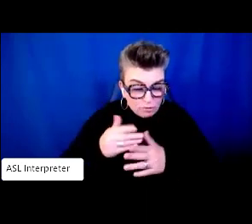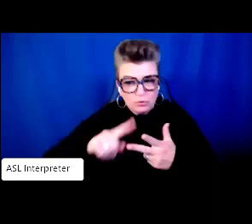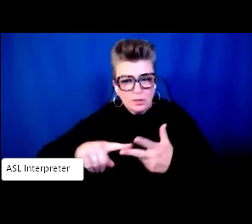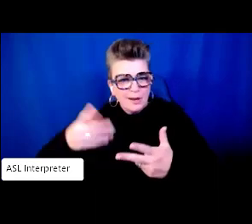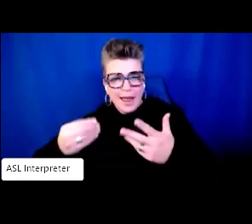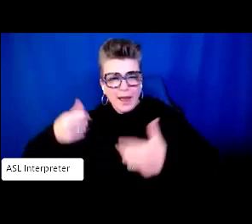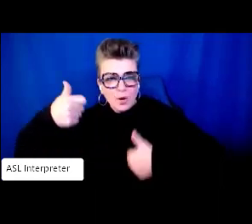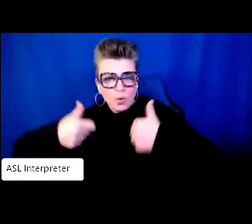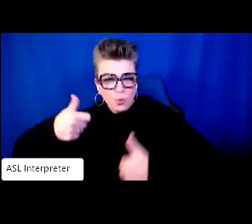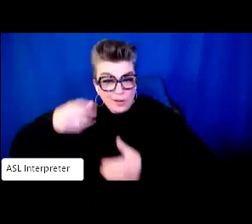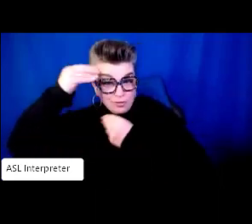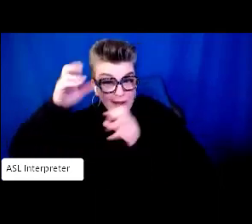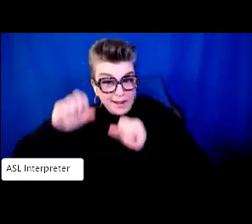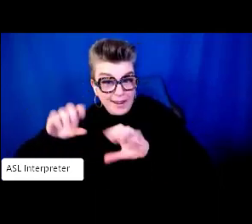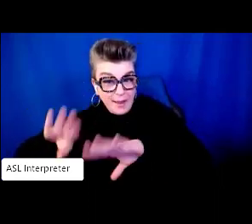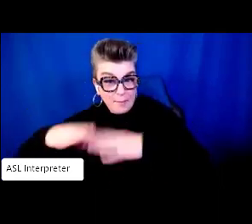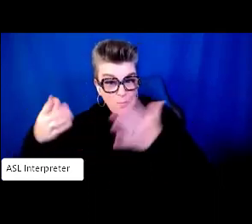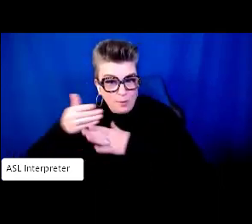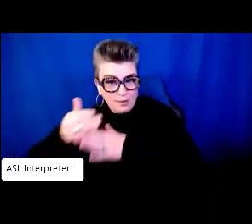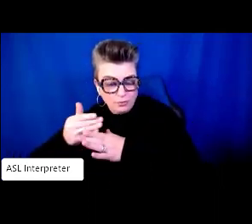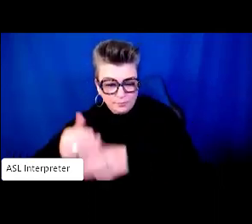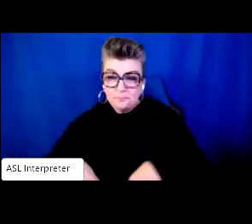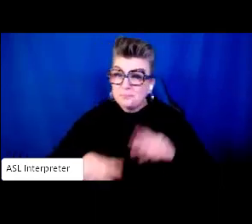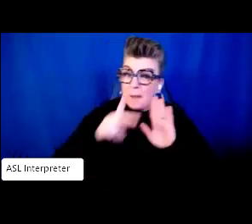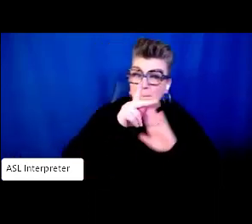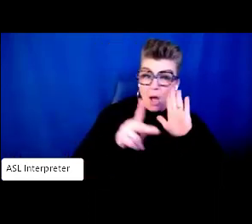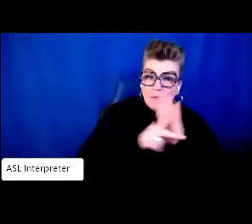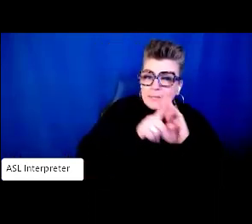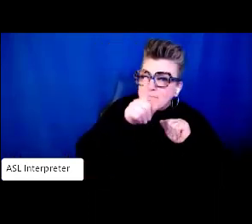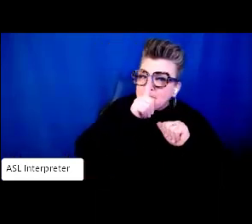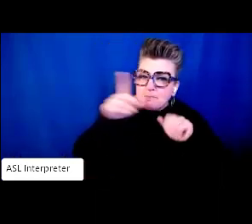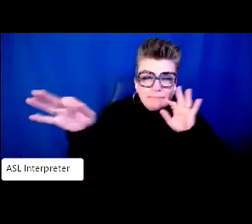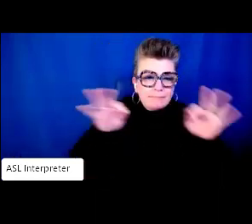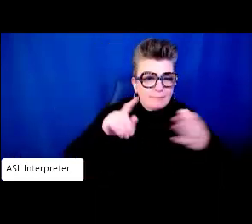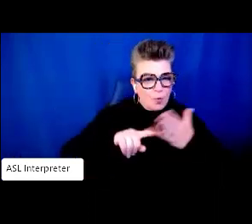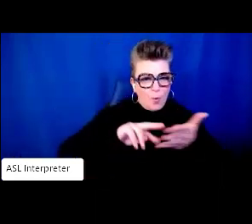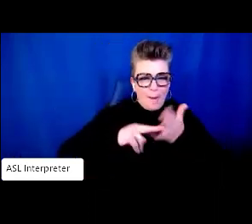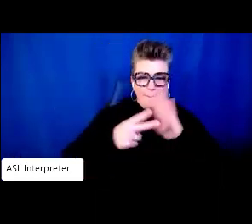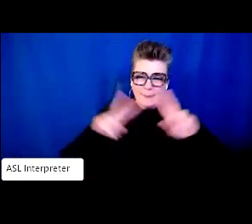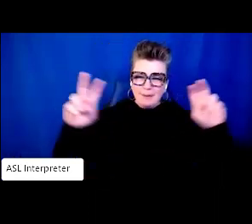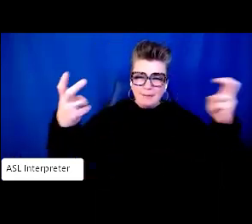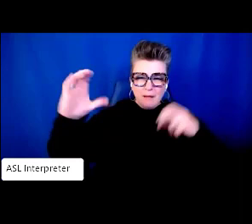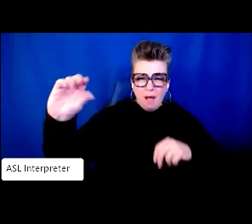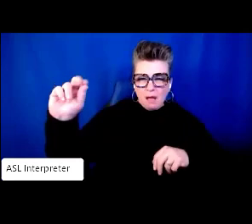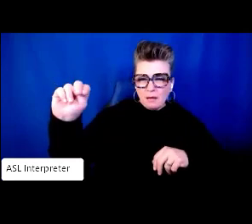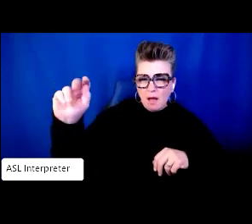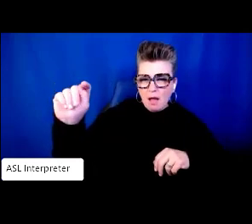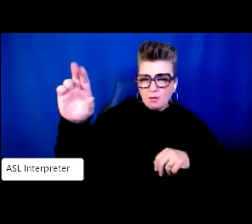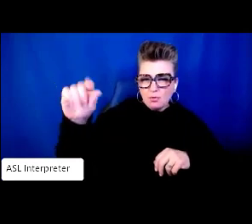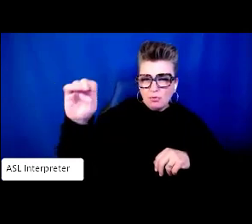The policy does not provide a definition of controlled access, and the exact method for controlling access may vary,